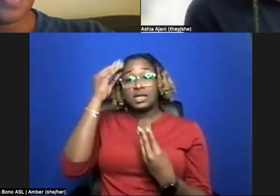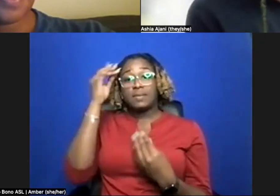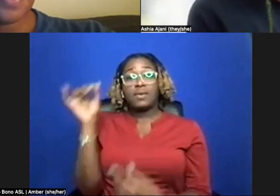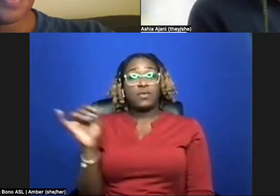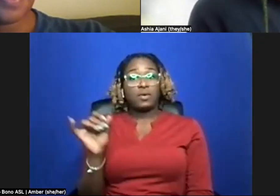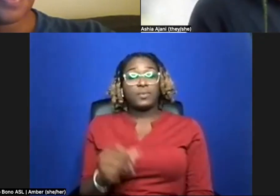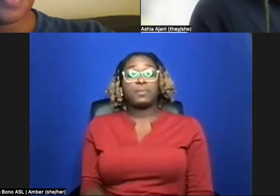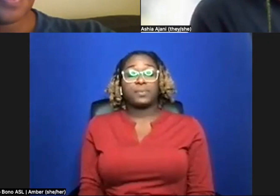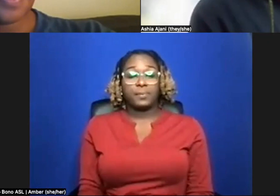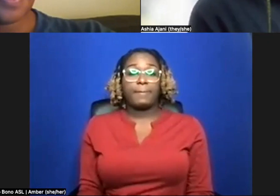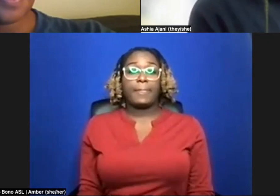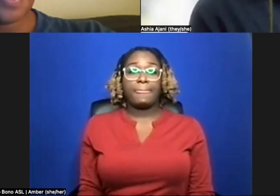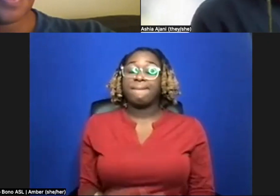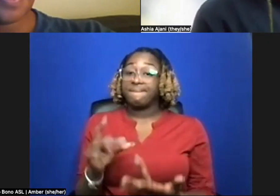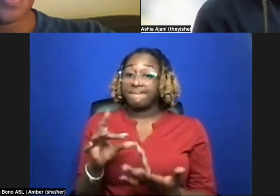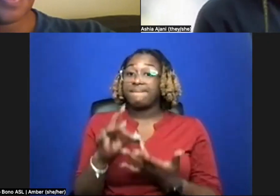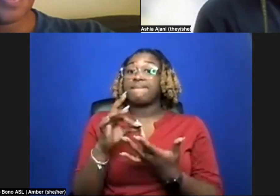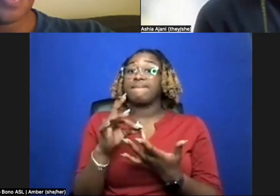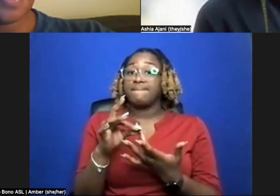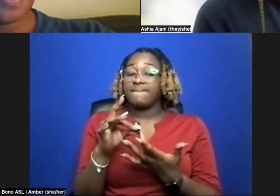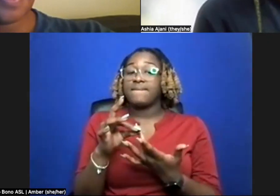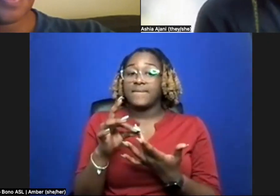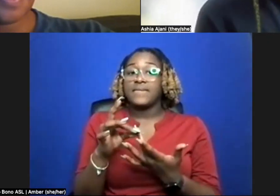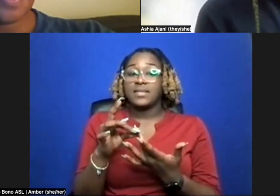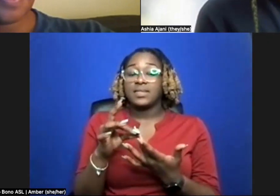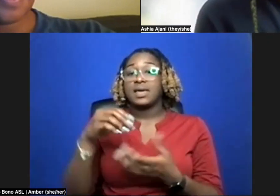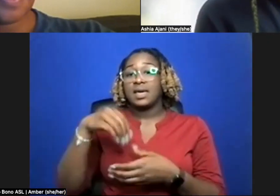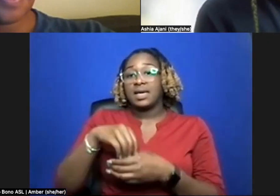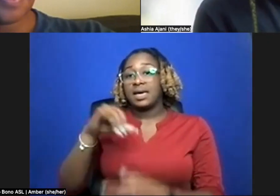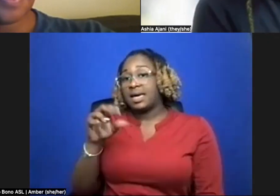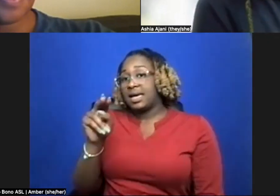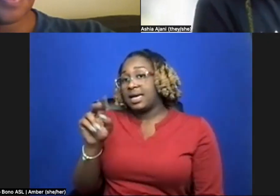especially in indigenous communities and Afro-indigenous communities and also just,